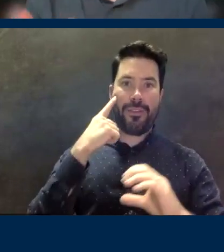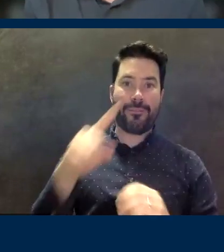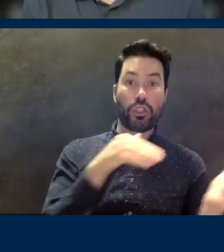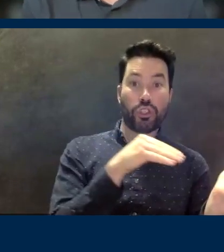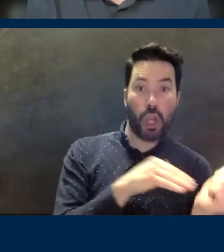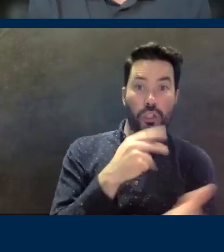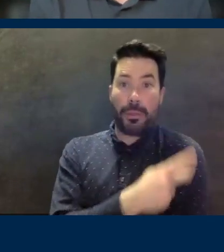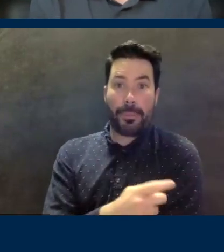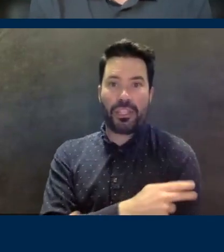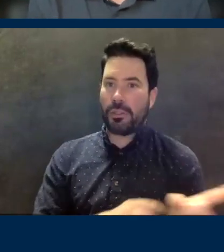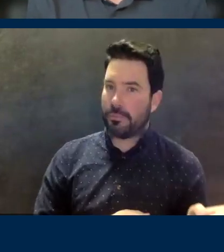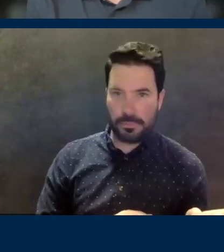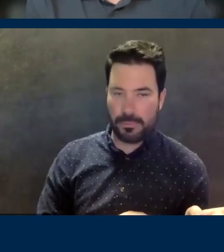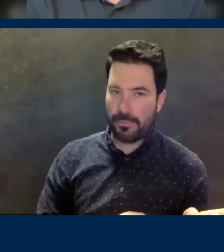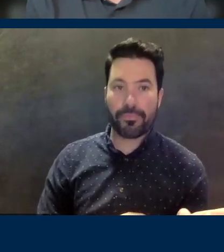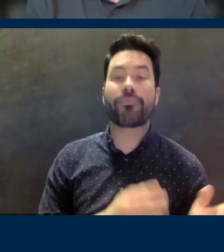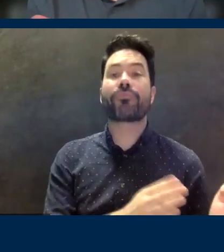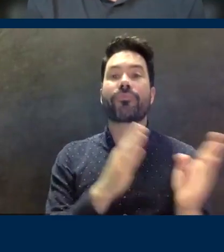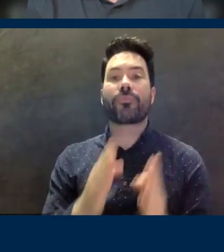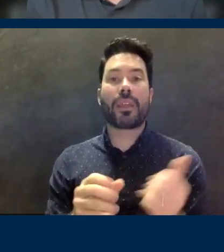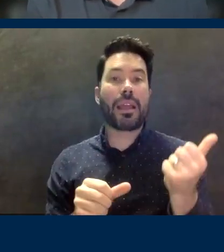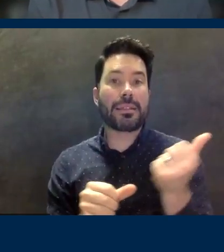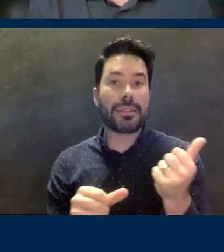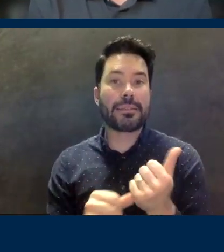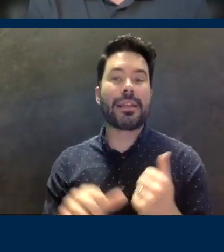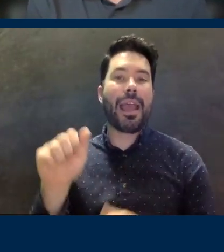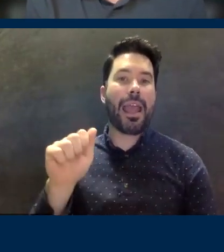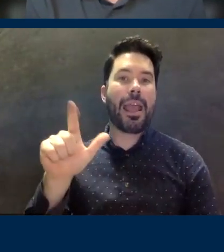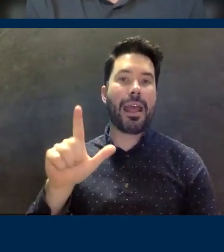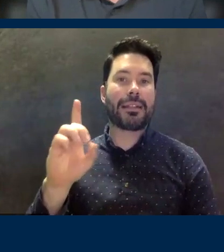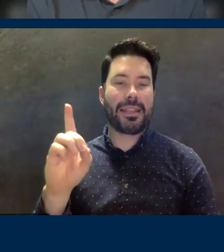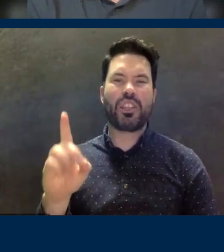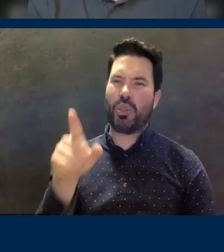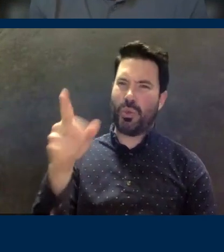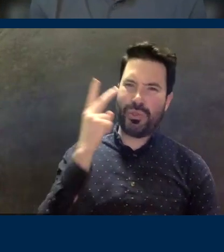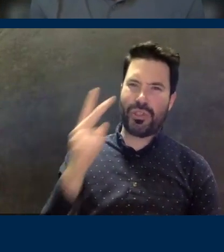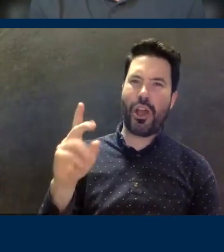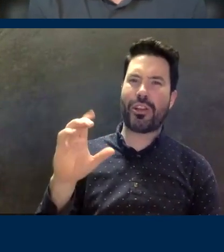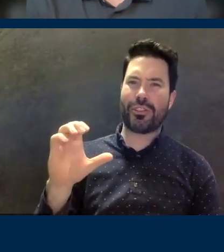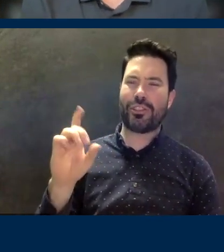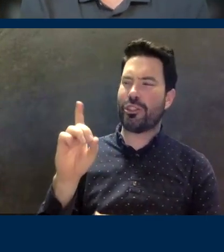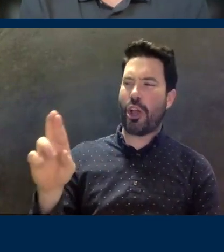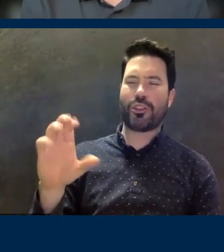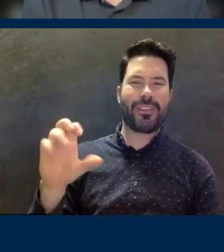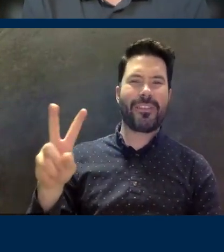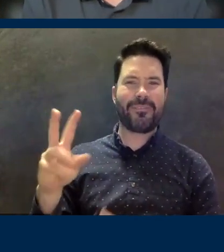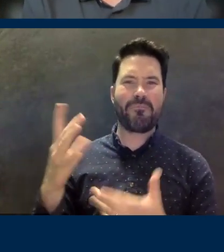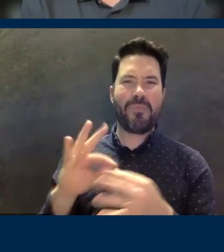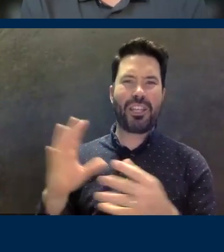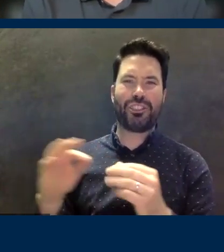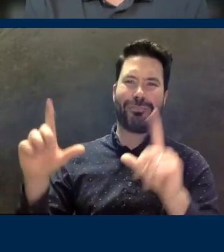Again, assistive listening devices. You saw several products that Dr. Volger mentioned. We actually have one, and they're not expensive at all.